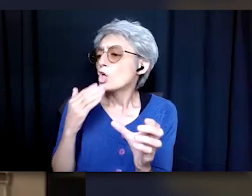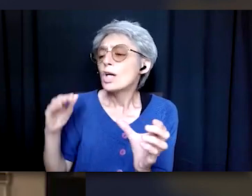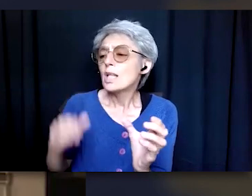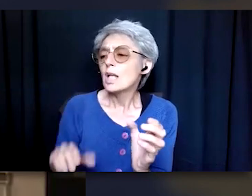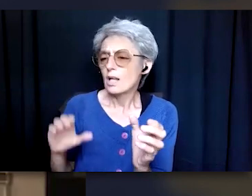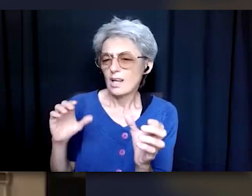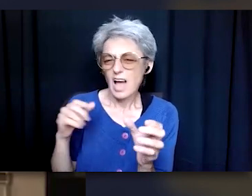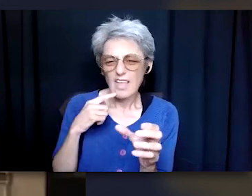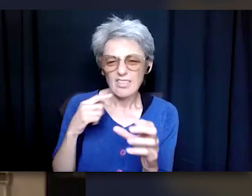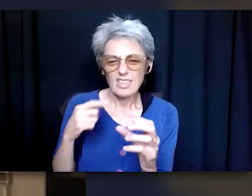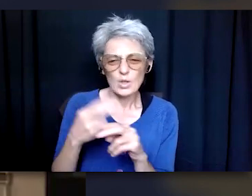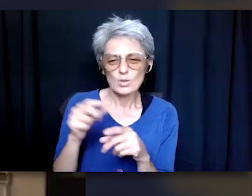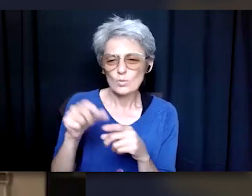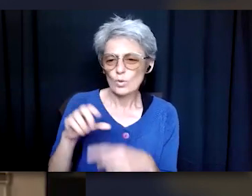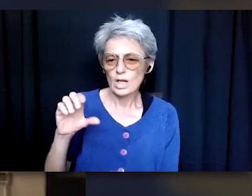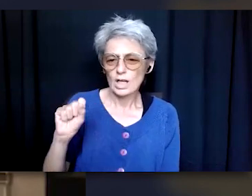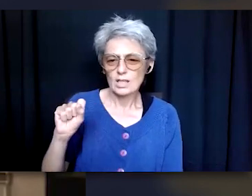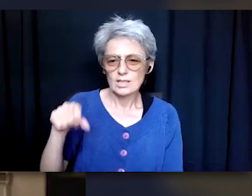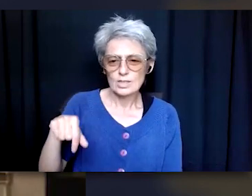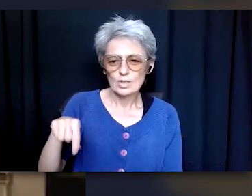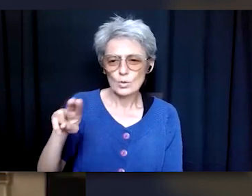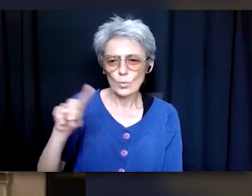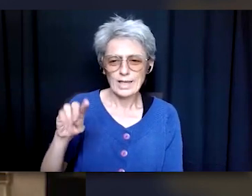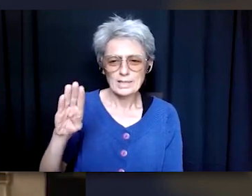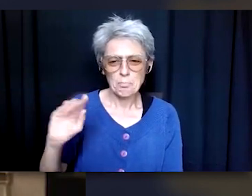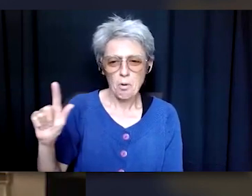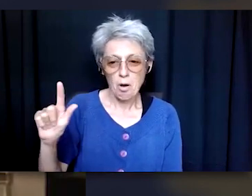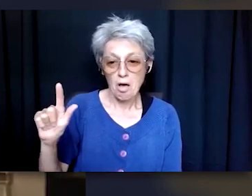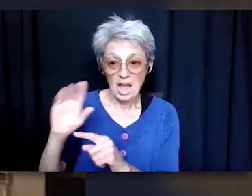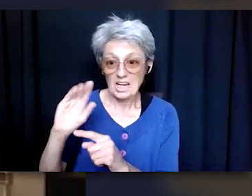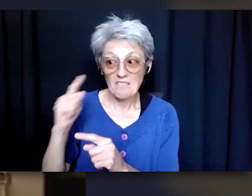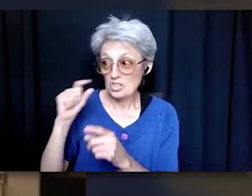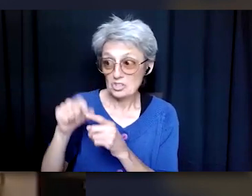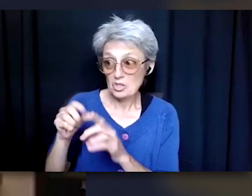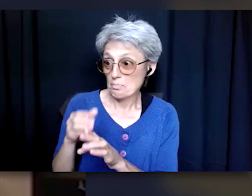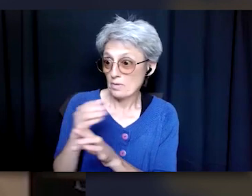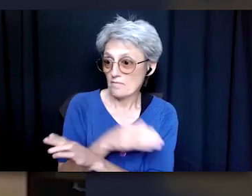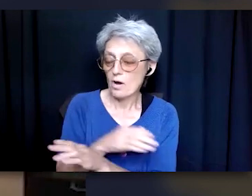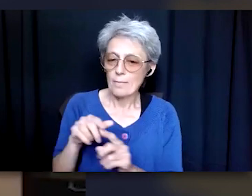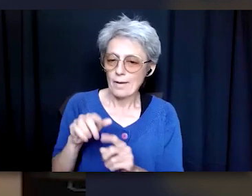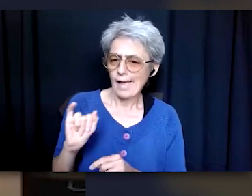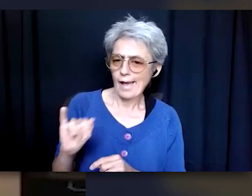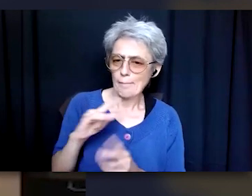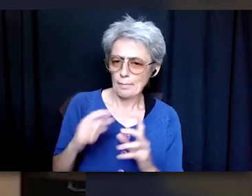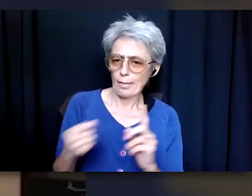a term I’m familiar with, but it’s AI. Sometimes it’s not perfect. Others are singing "Happy